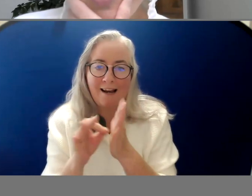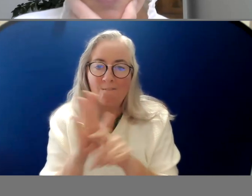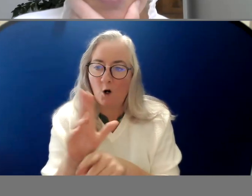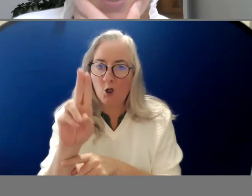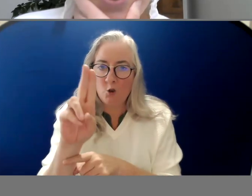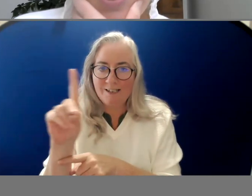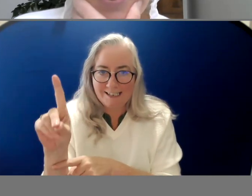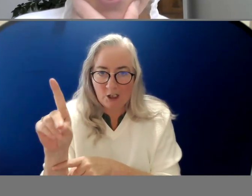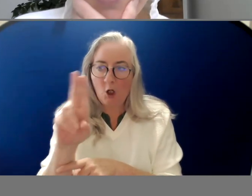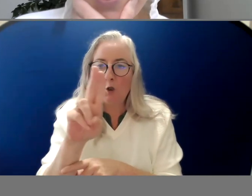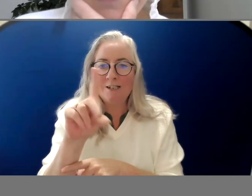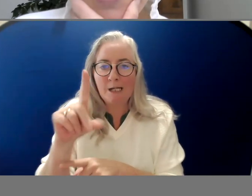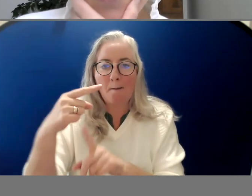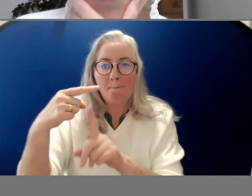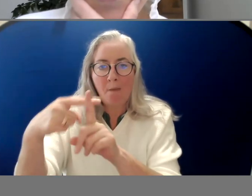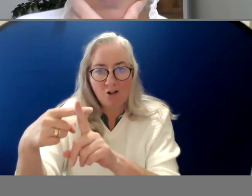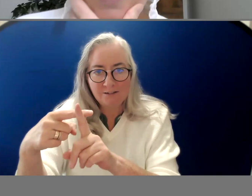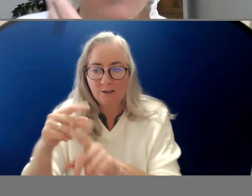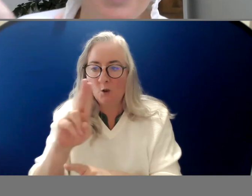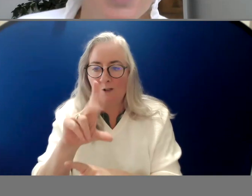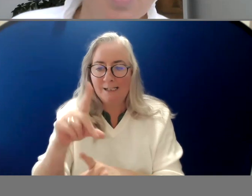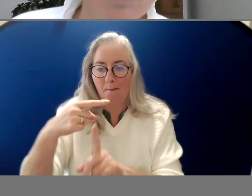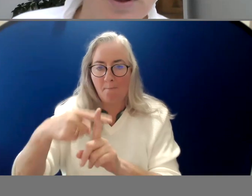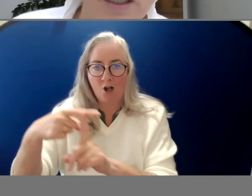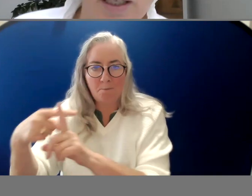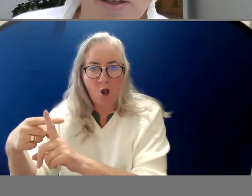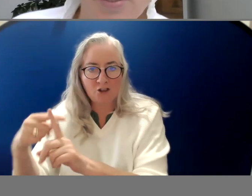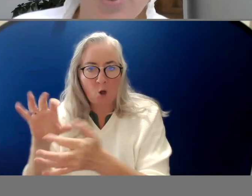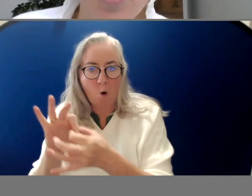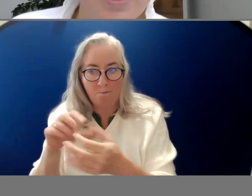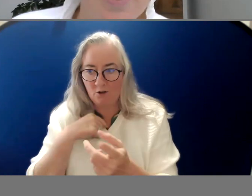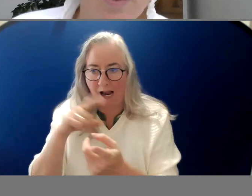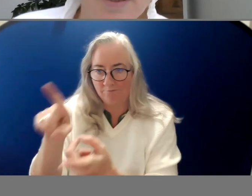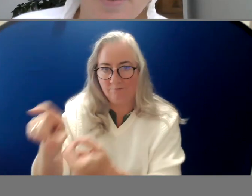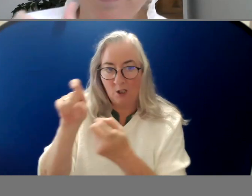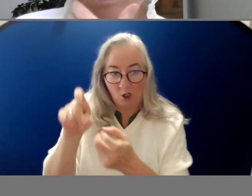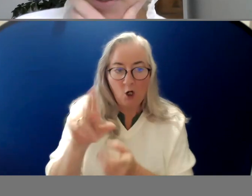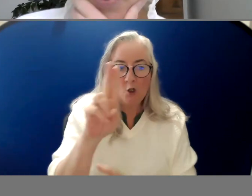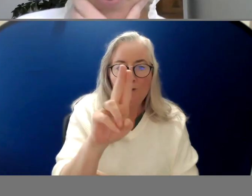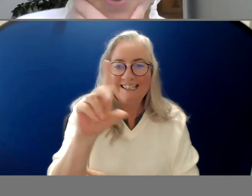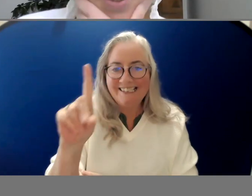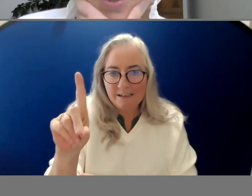UD+ and UD++ homes so the information that I've pulled out here is UD guidance so Universal